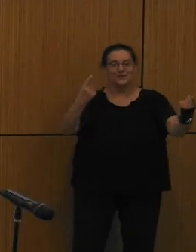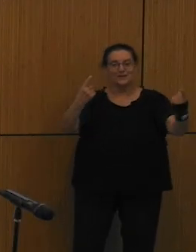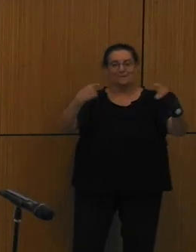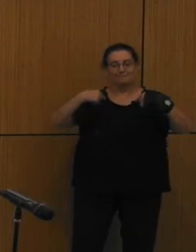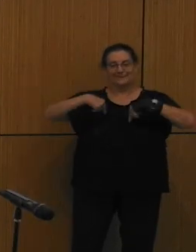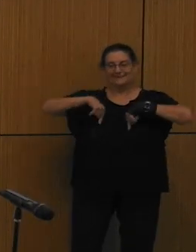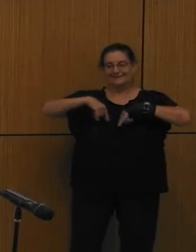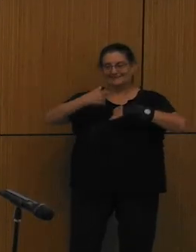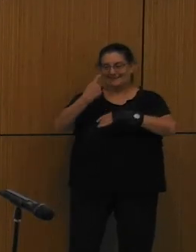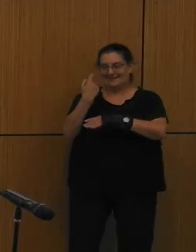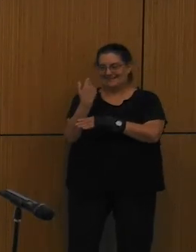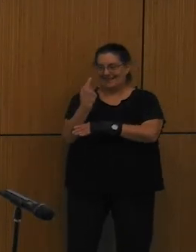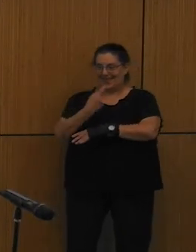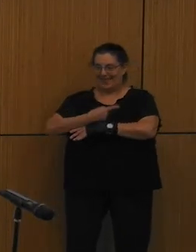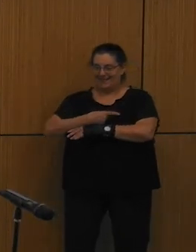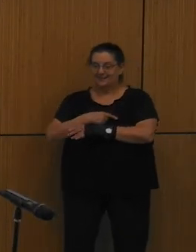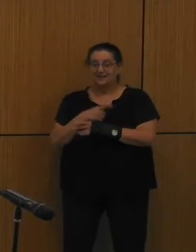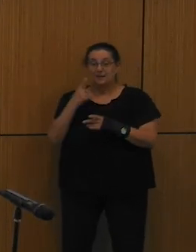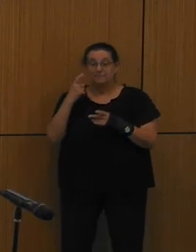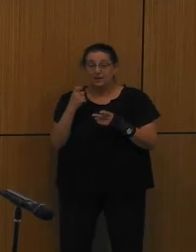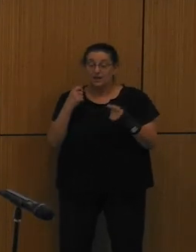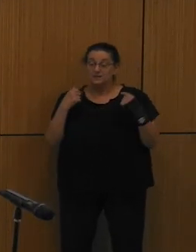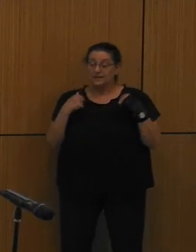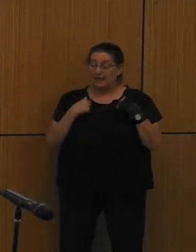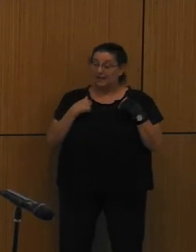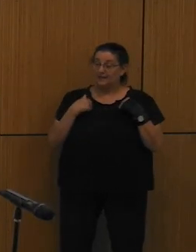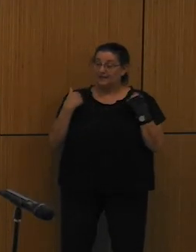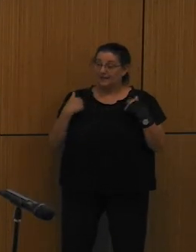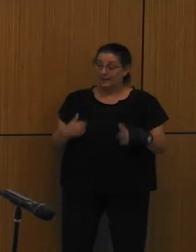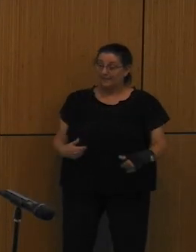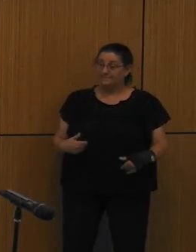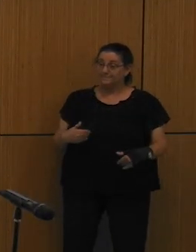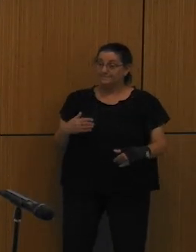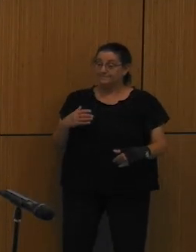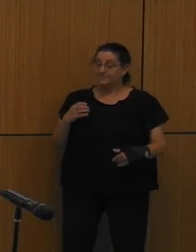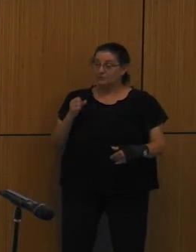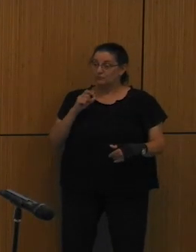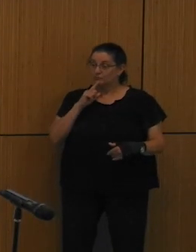Because I am so extremely young and cool,